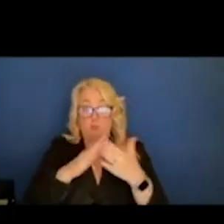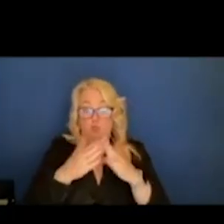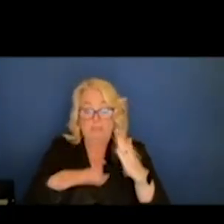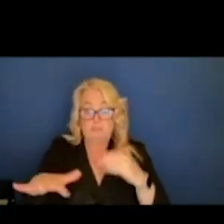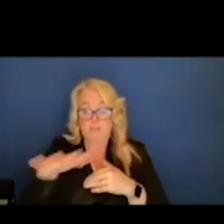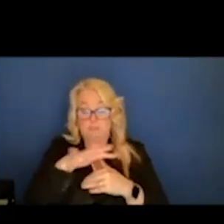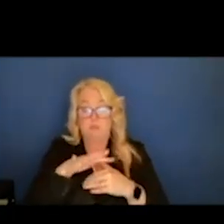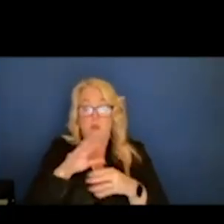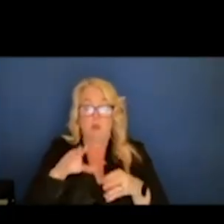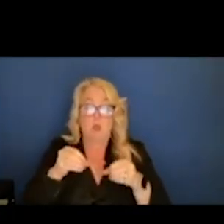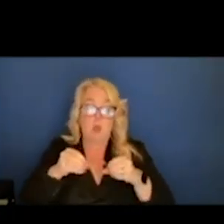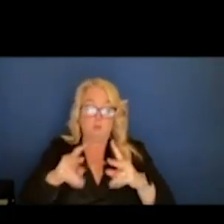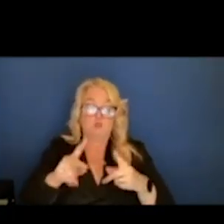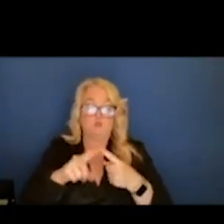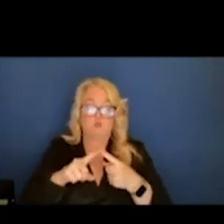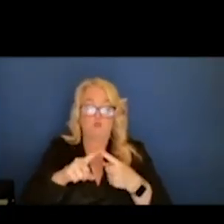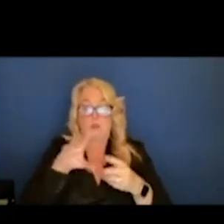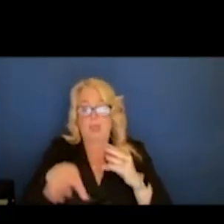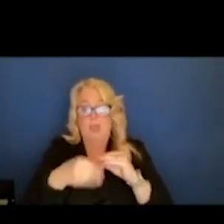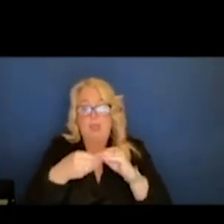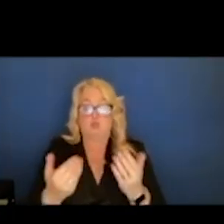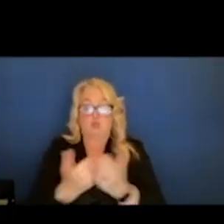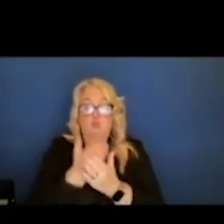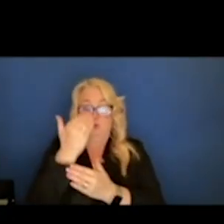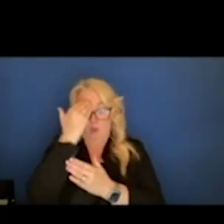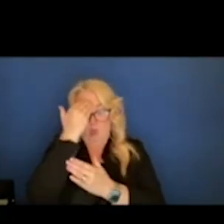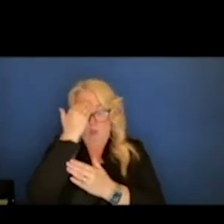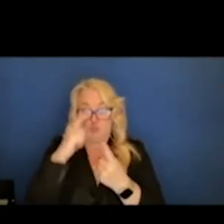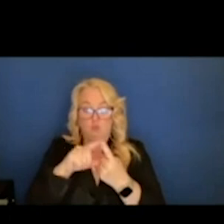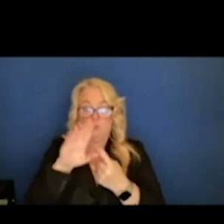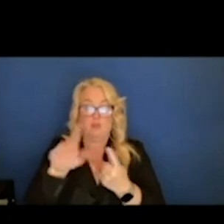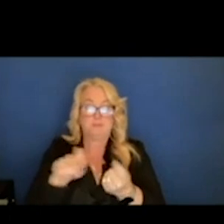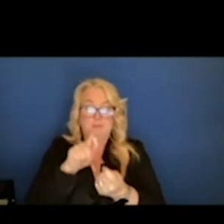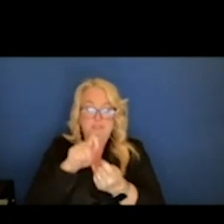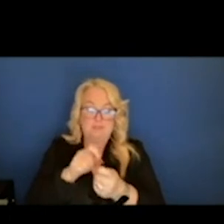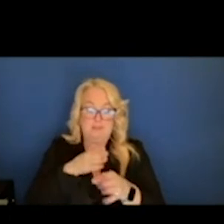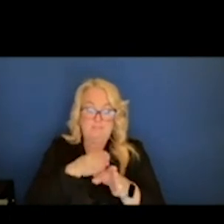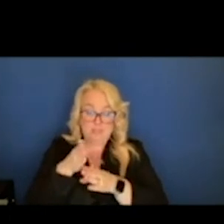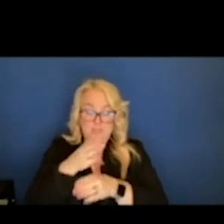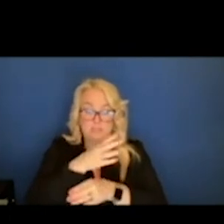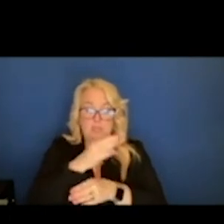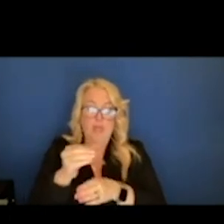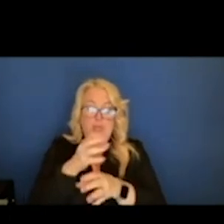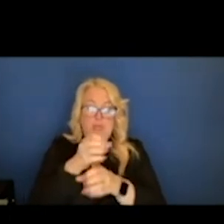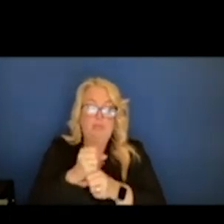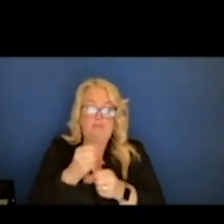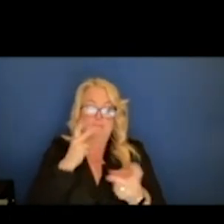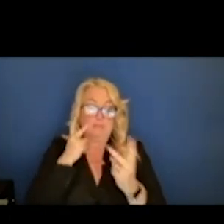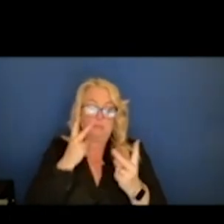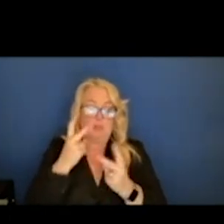contribute new knowledge to their specific fields and gain visibility for their work.